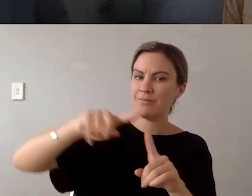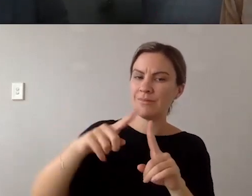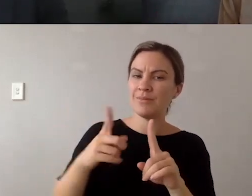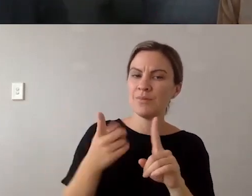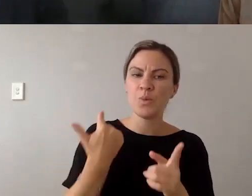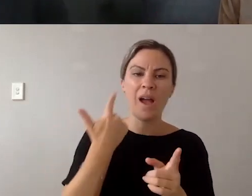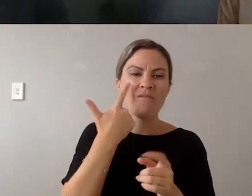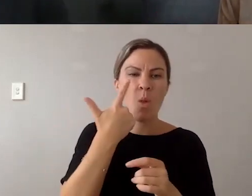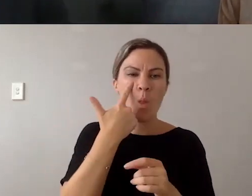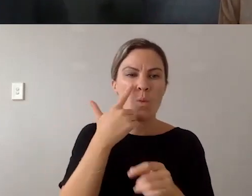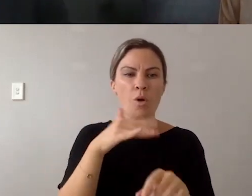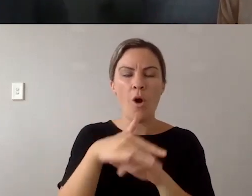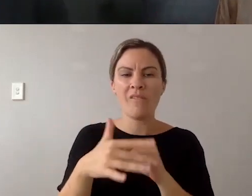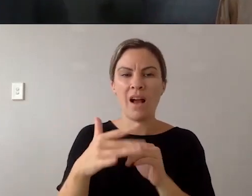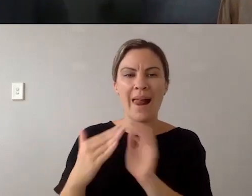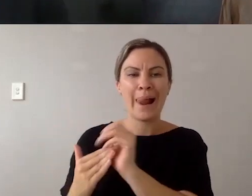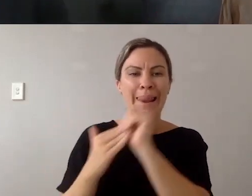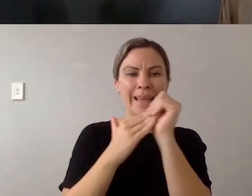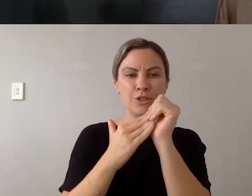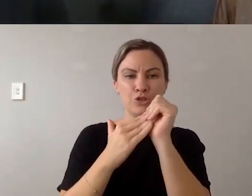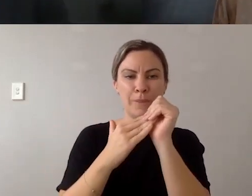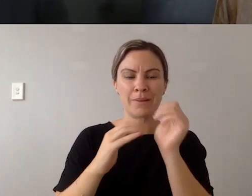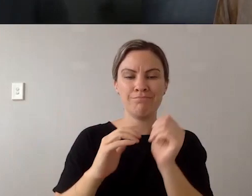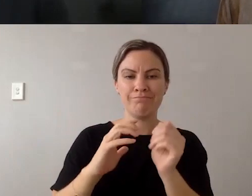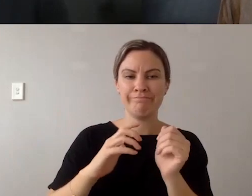adaptation workshops we are doing in the coming weeks. There's a